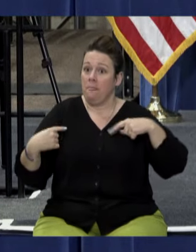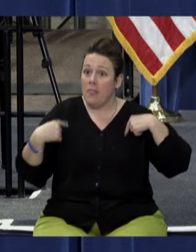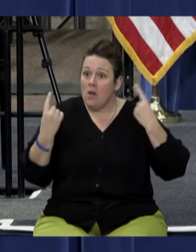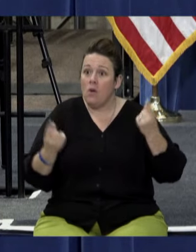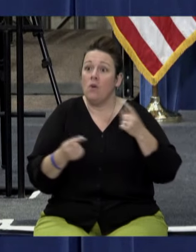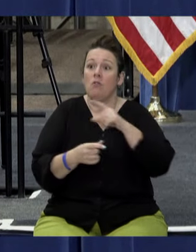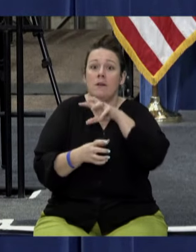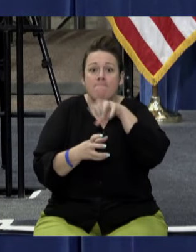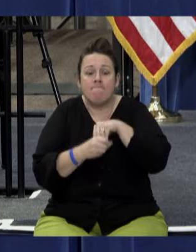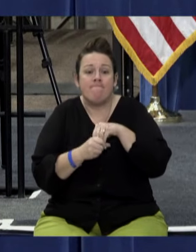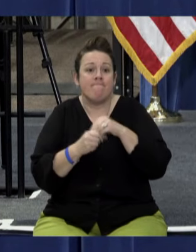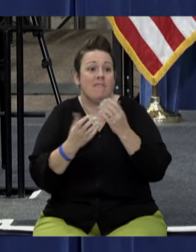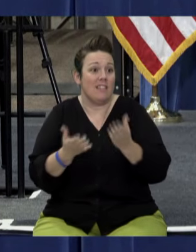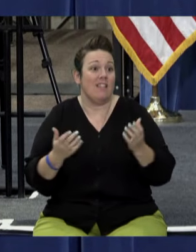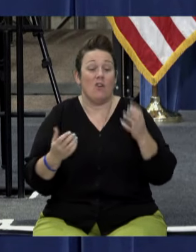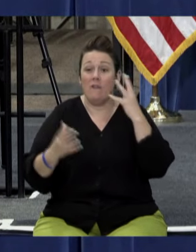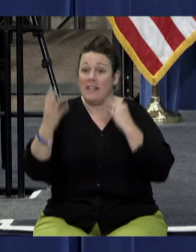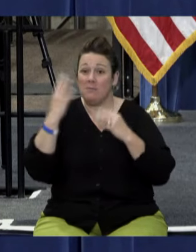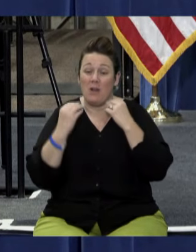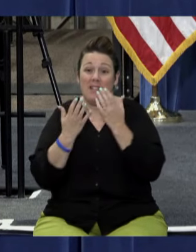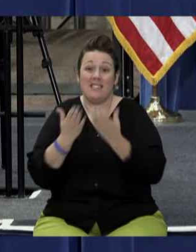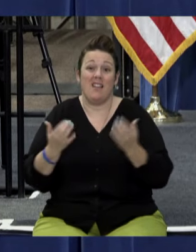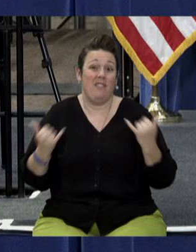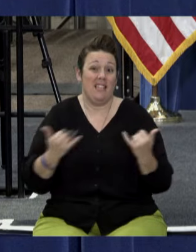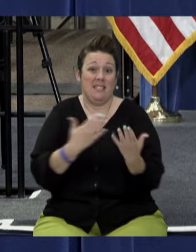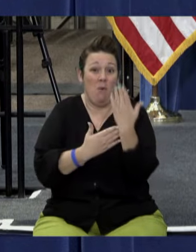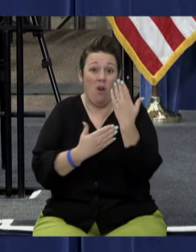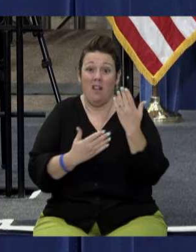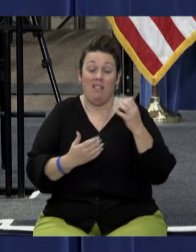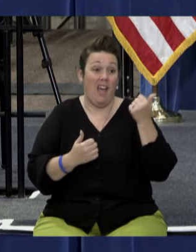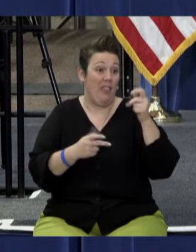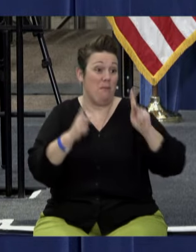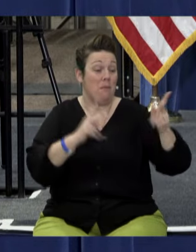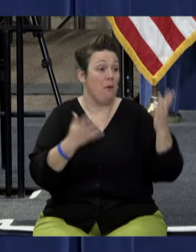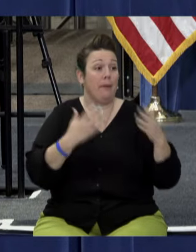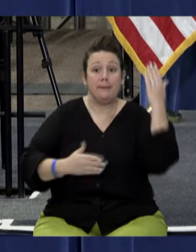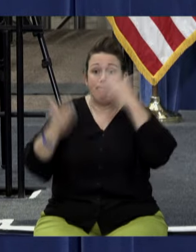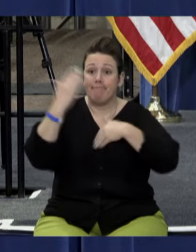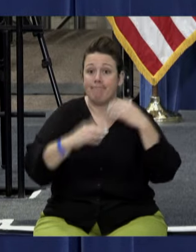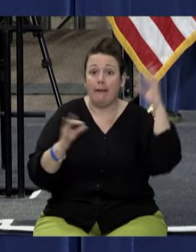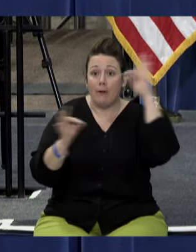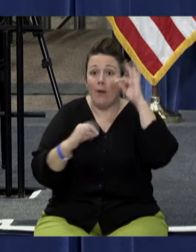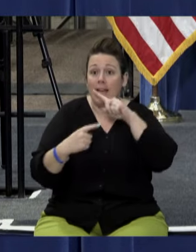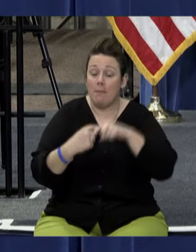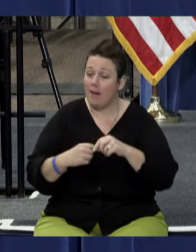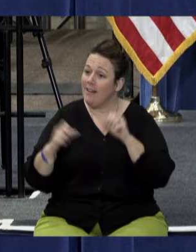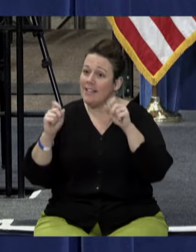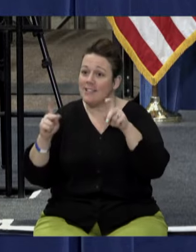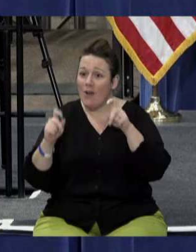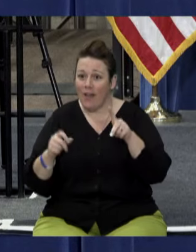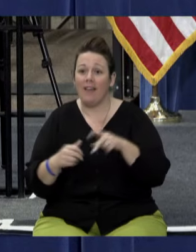that probably others outside this building wouldn't know about. It's okay. Cleaning up,